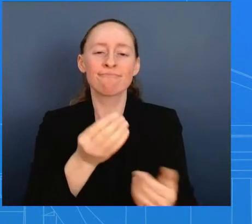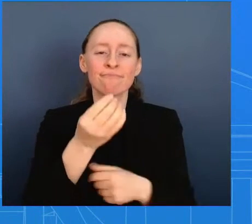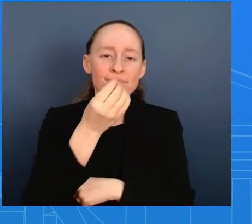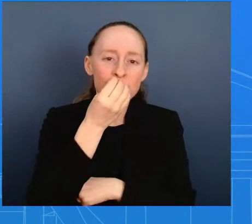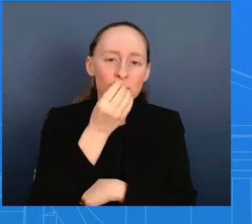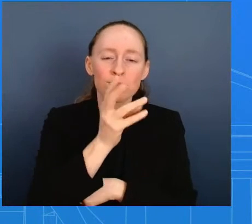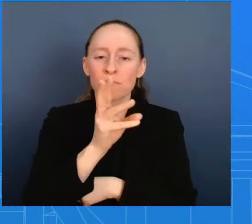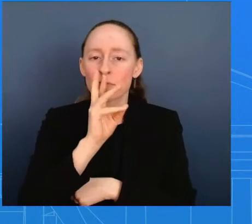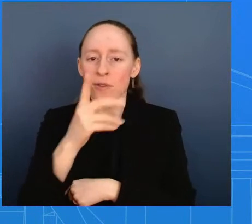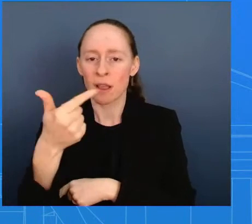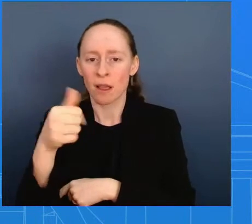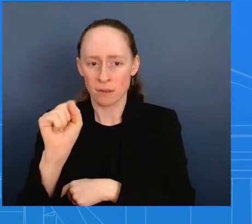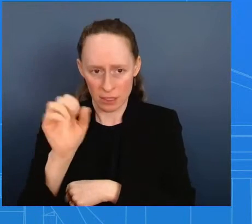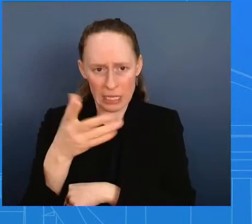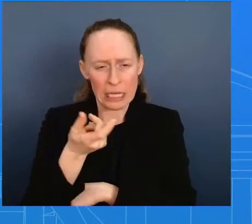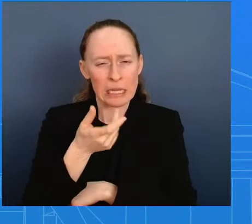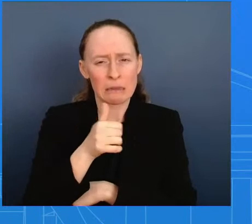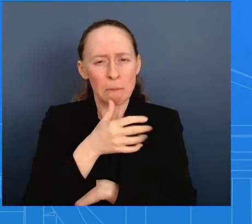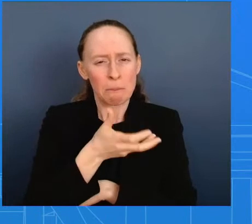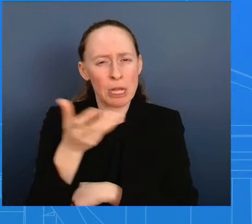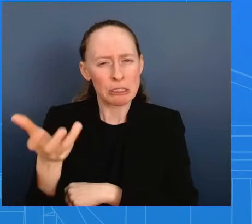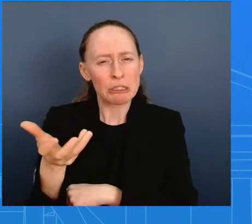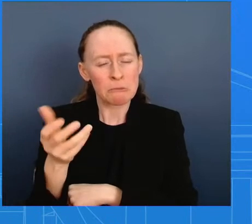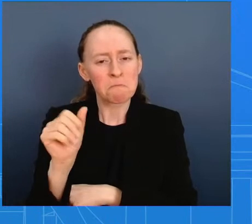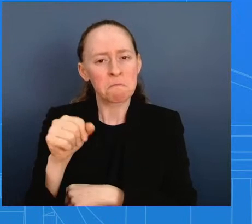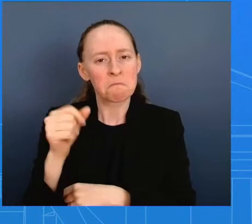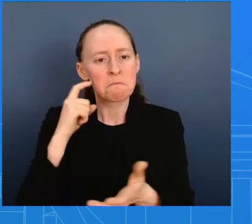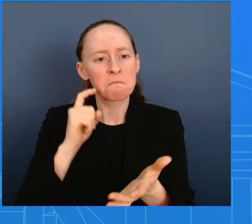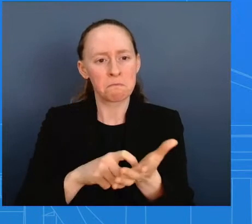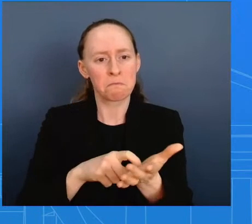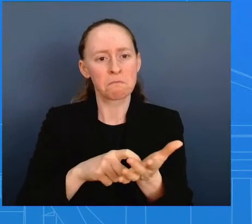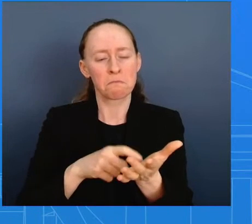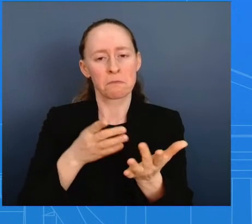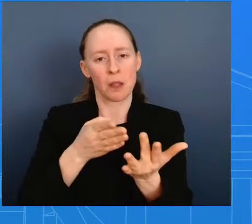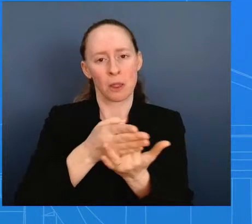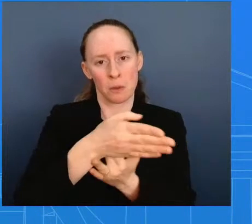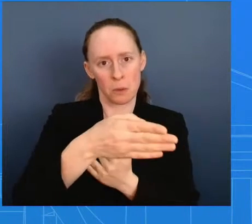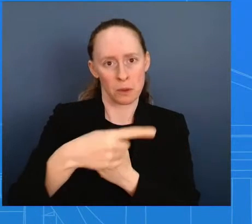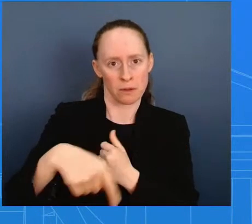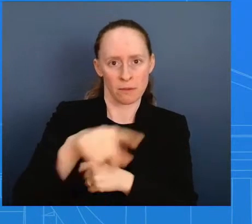but the Egyptian government and the United Nations, because it will take all three of them working together to make this happen.